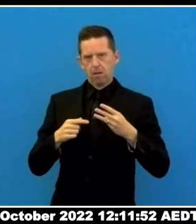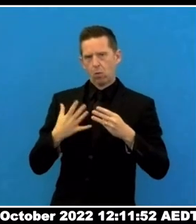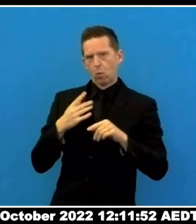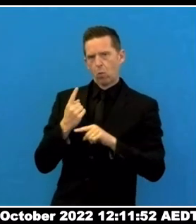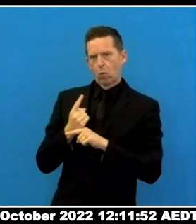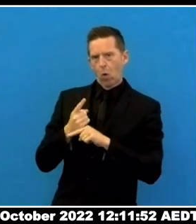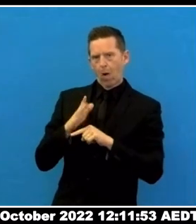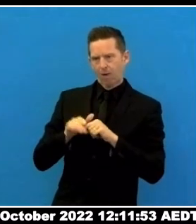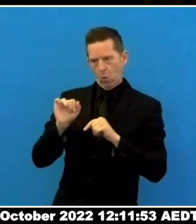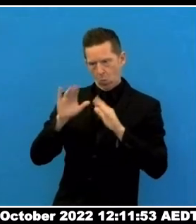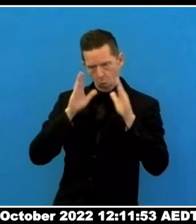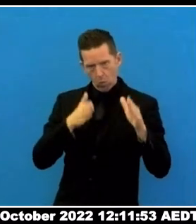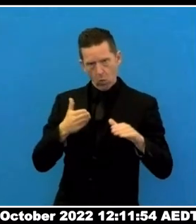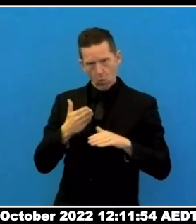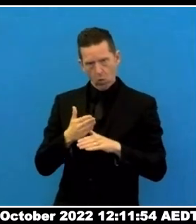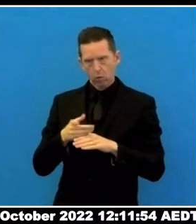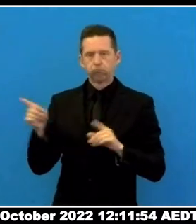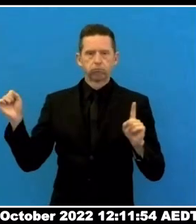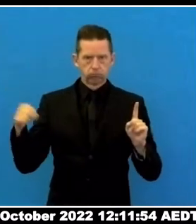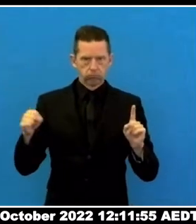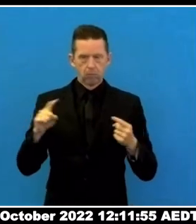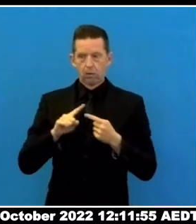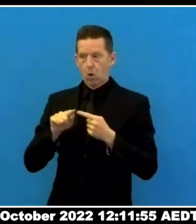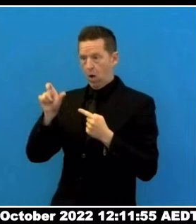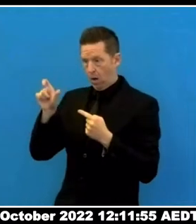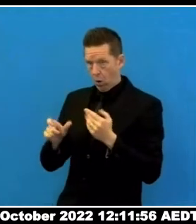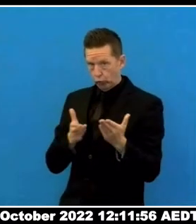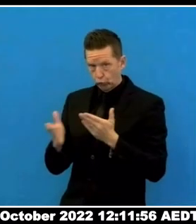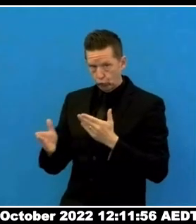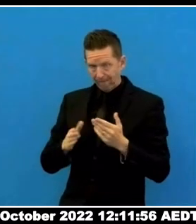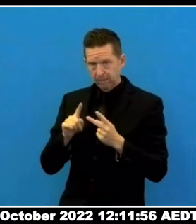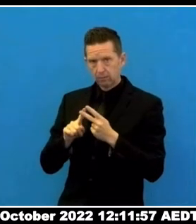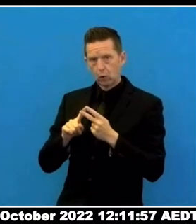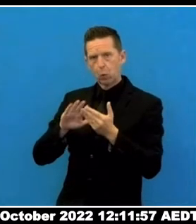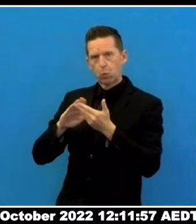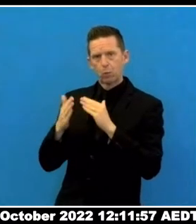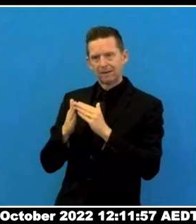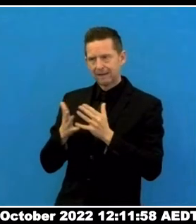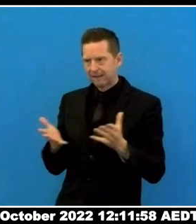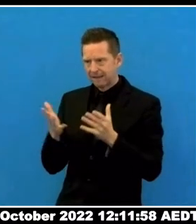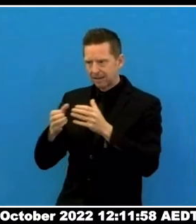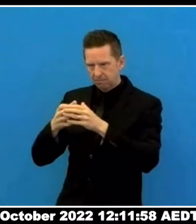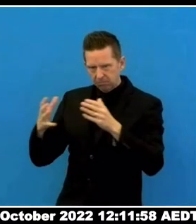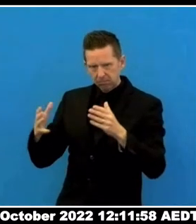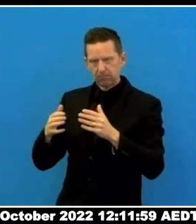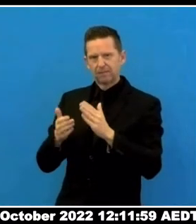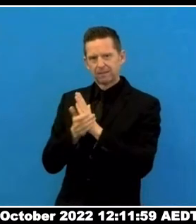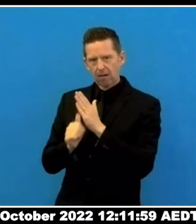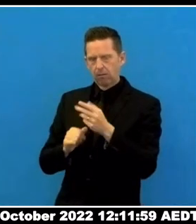Is that right? Yes, that's correct Client services, community capacity building, and practice and sector development.